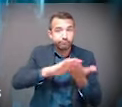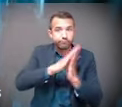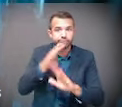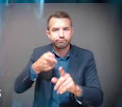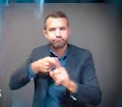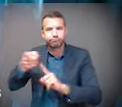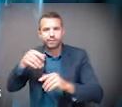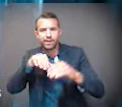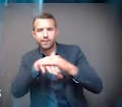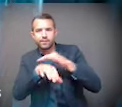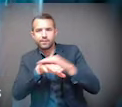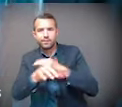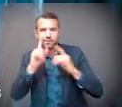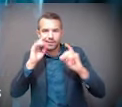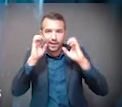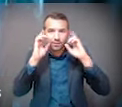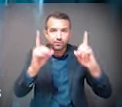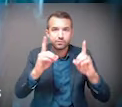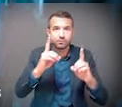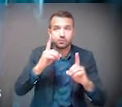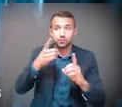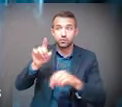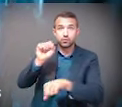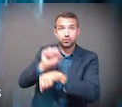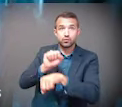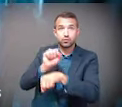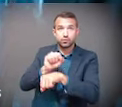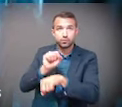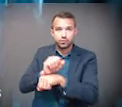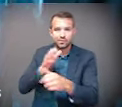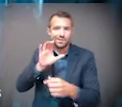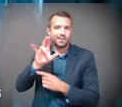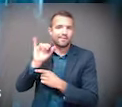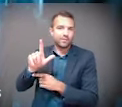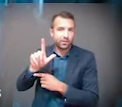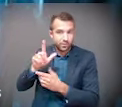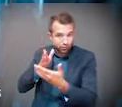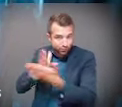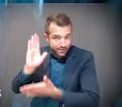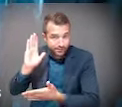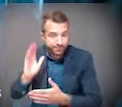of accessibility, education, employment, and civil rights. Hi Anil, we're so glad you're here.